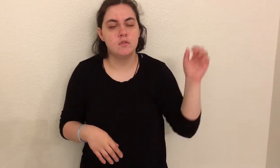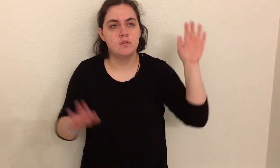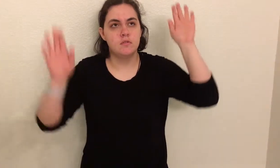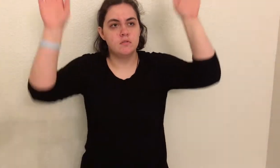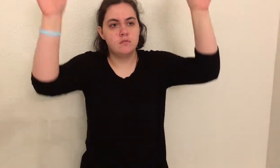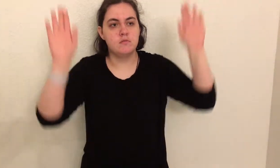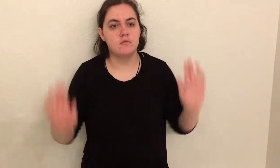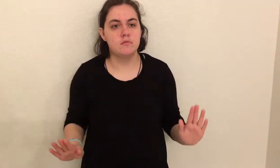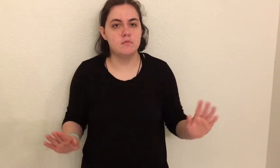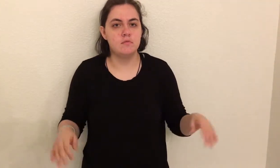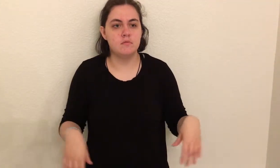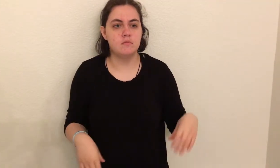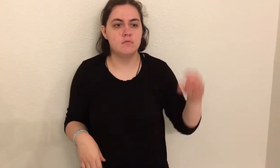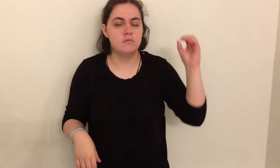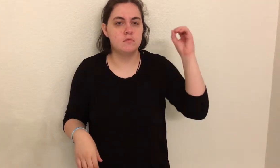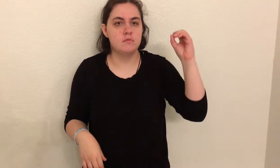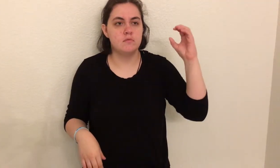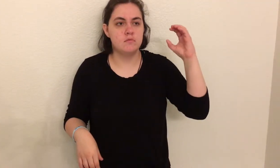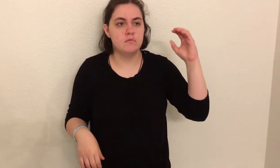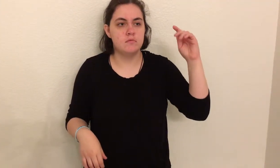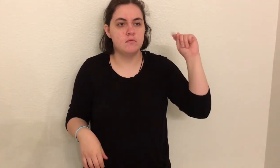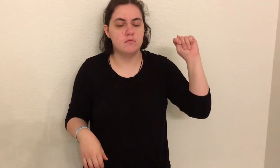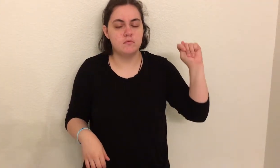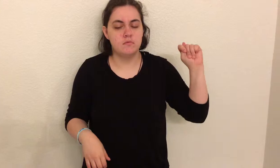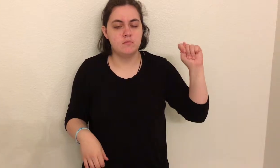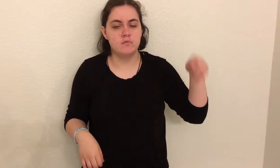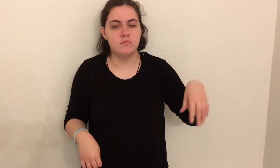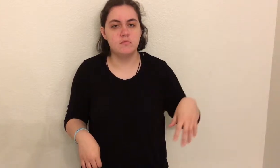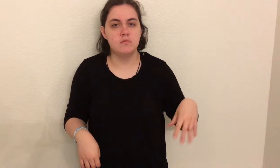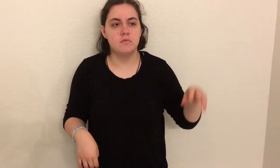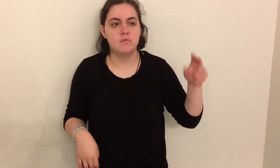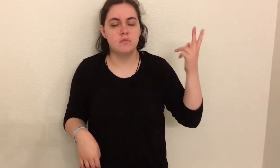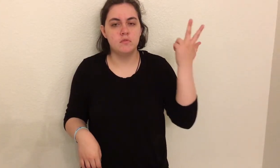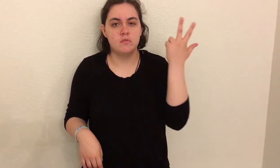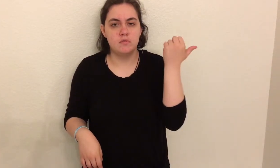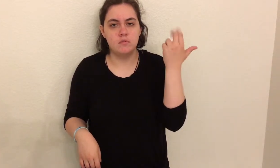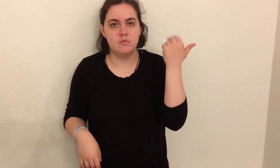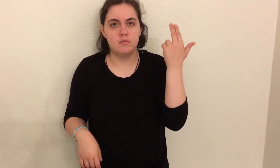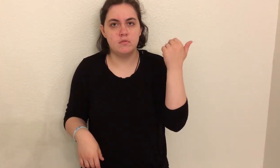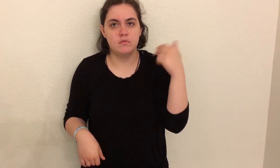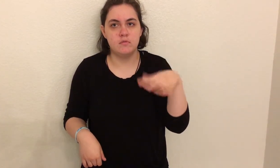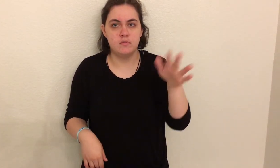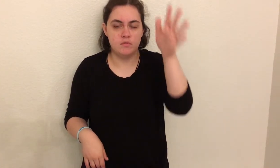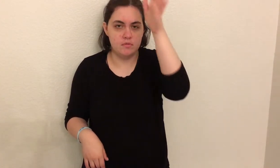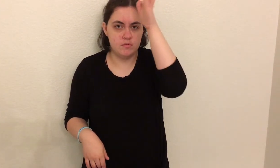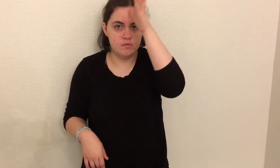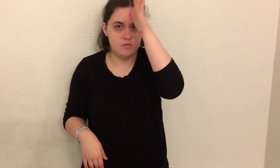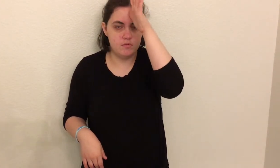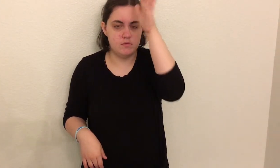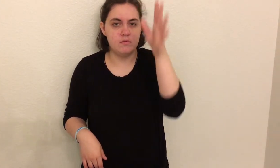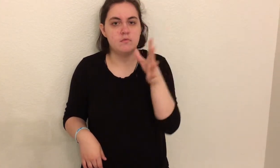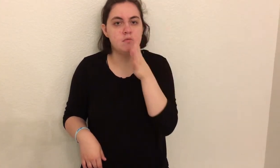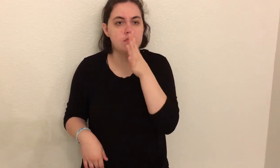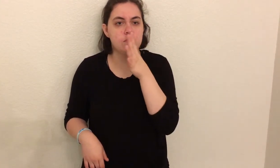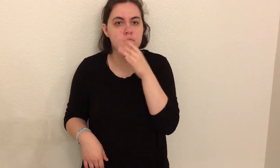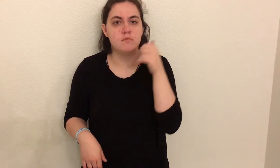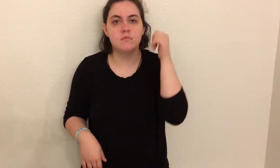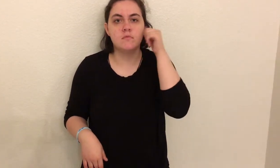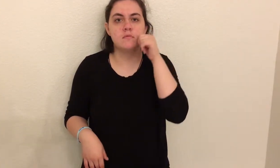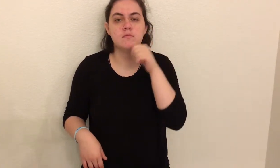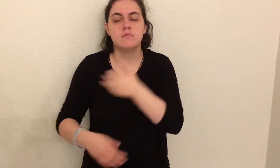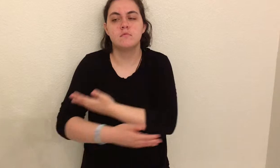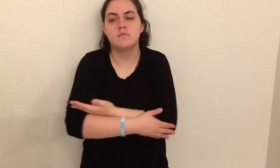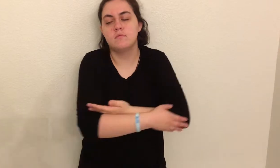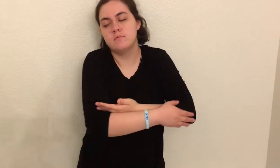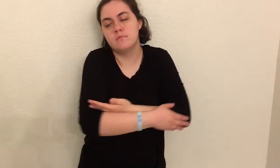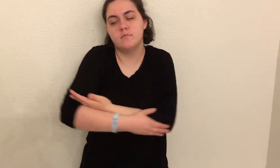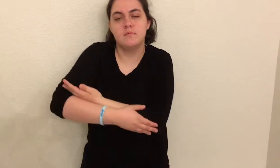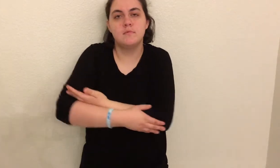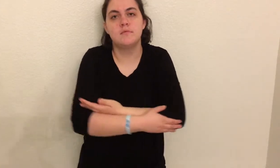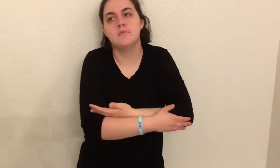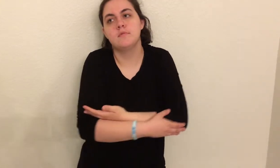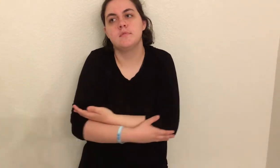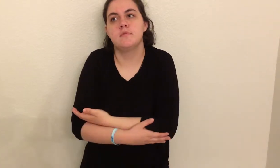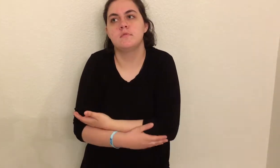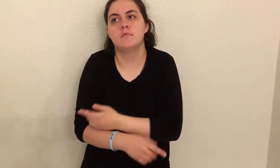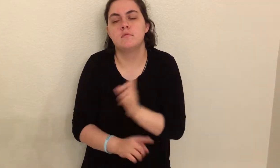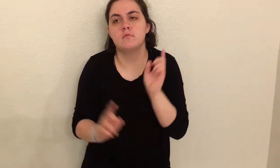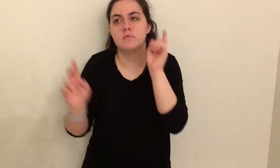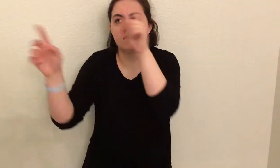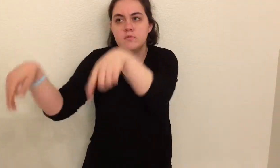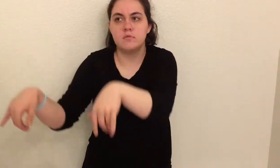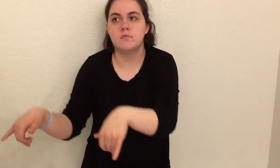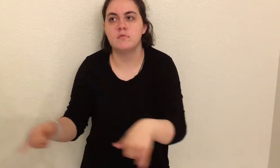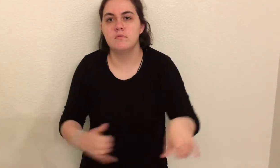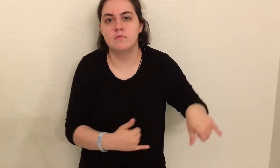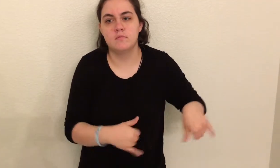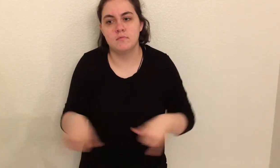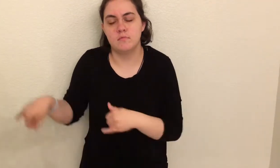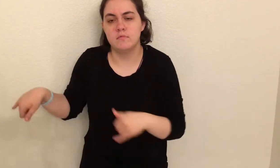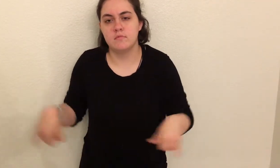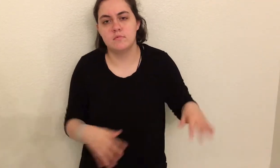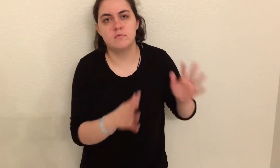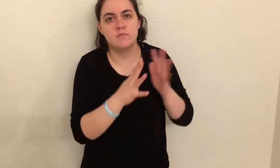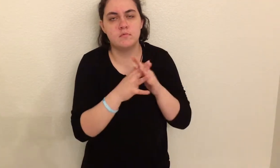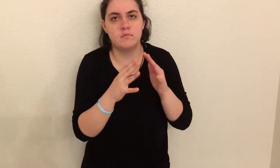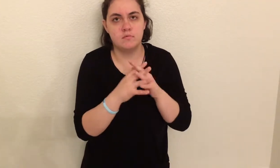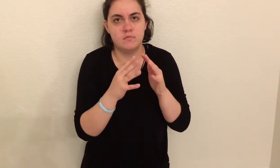Sunday October 13, Dad, Mom, Baby girl go to party for football